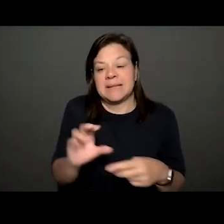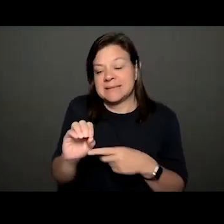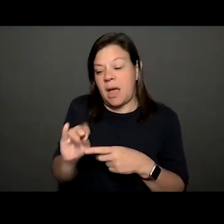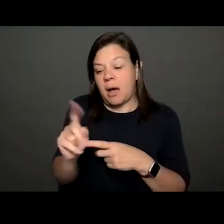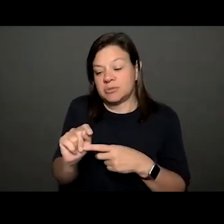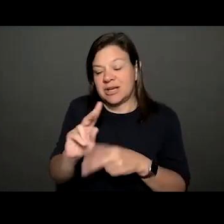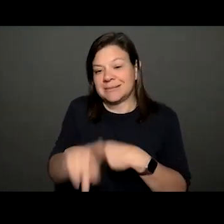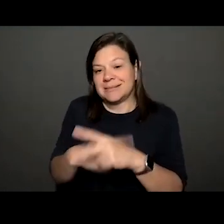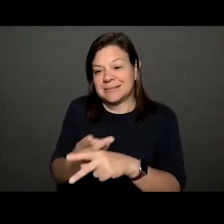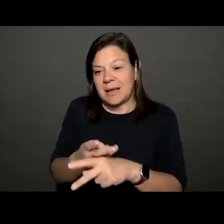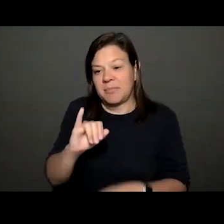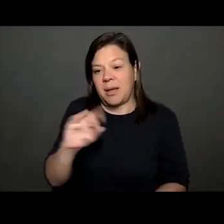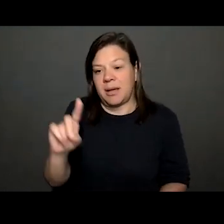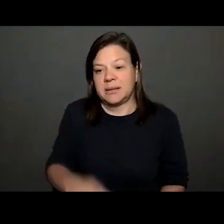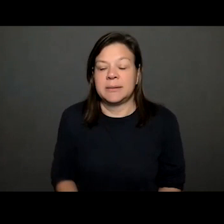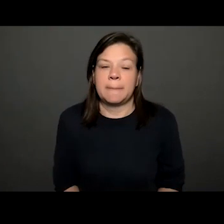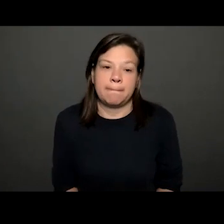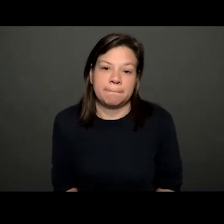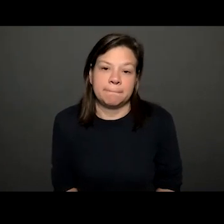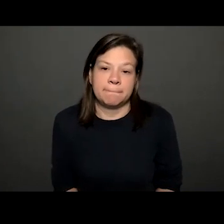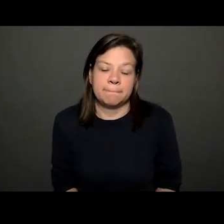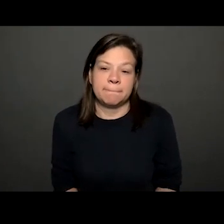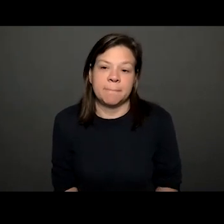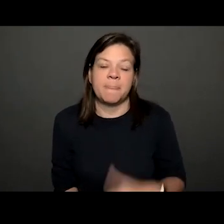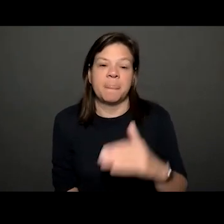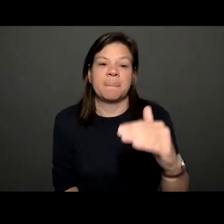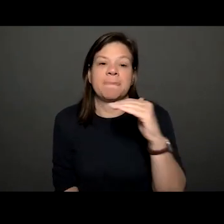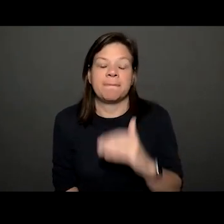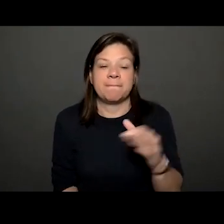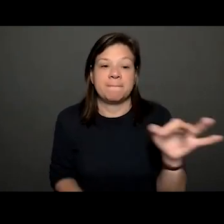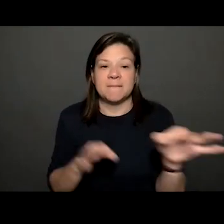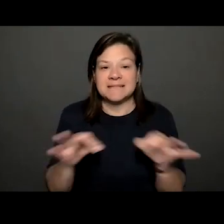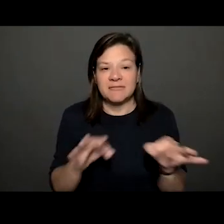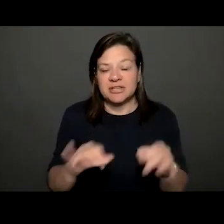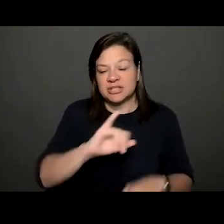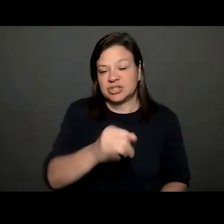AND THE DEFINITION IS AGAIN A JSON FILE THAT YOU PROVIDE.